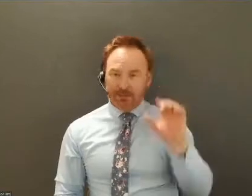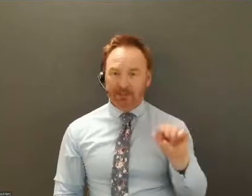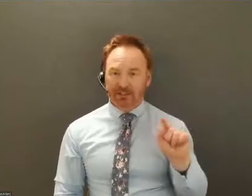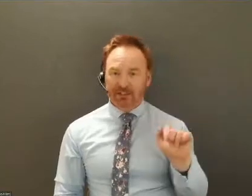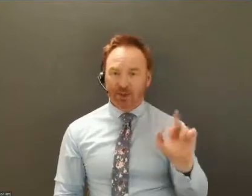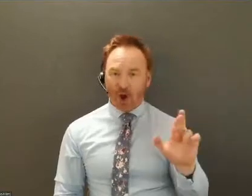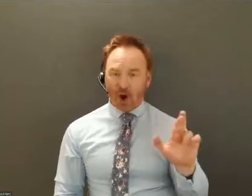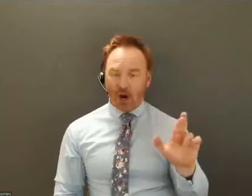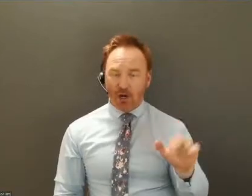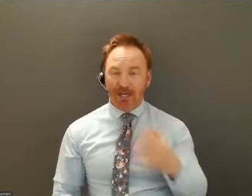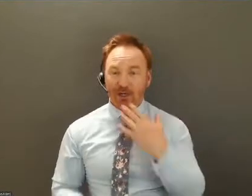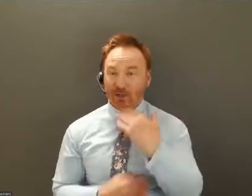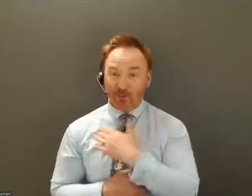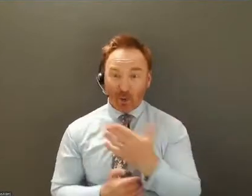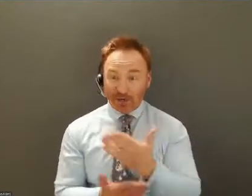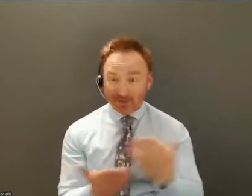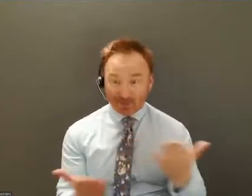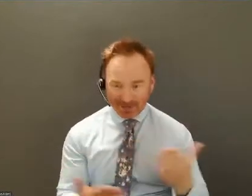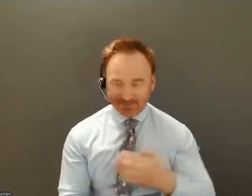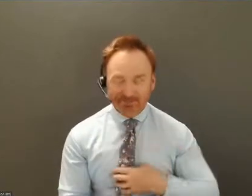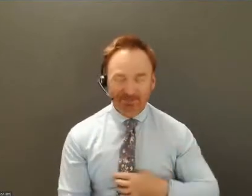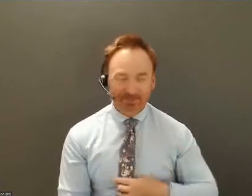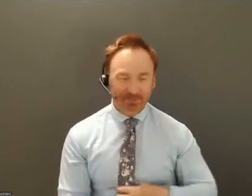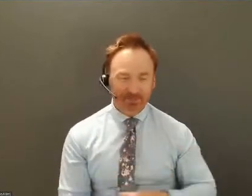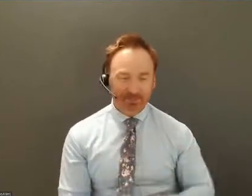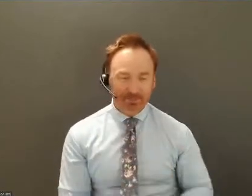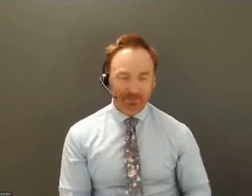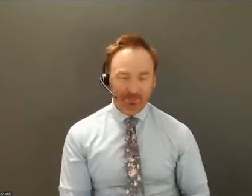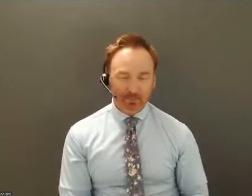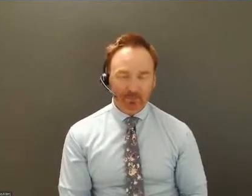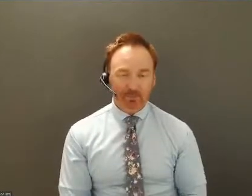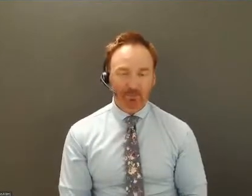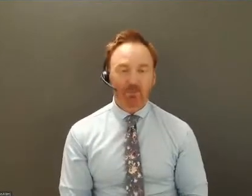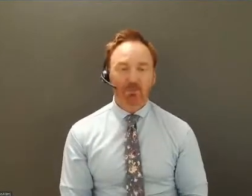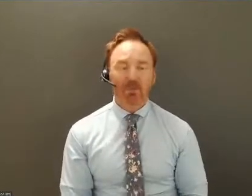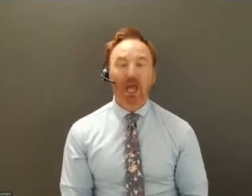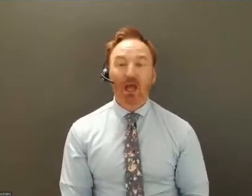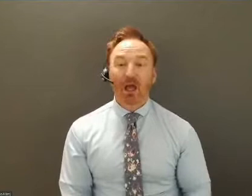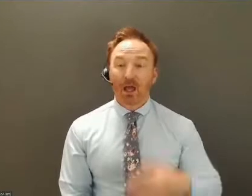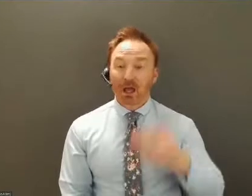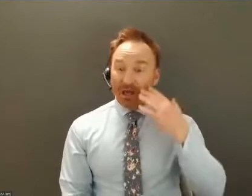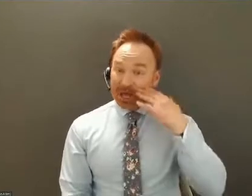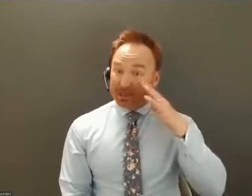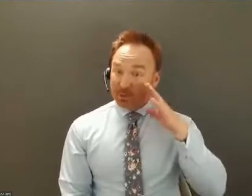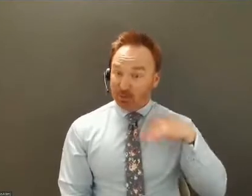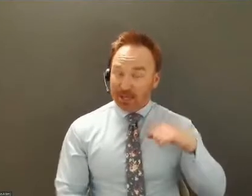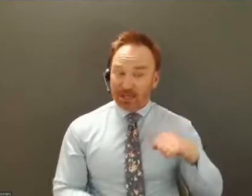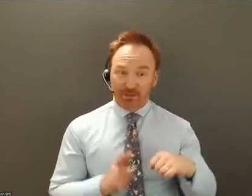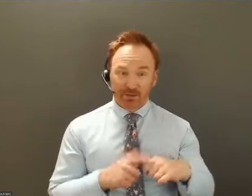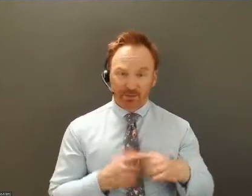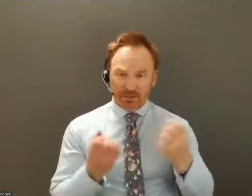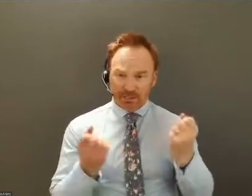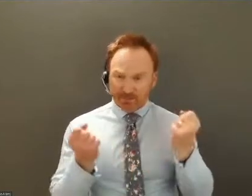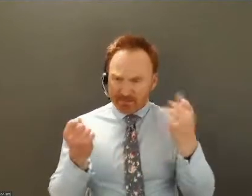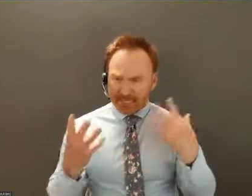We have a history of working with Yukon College unit and